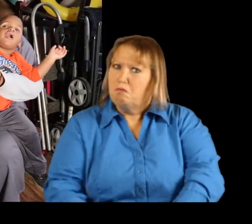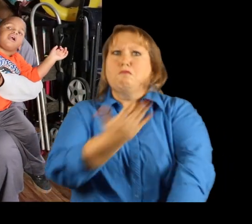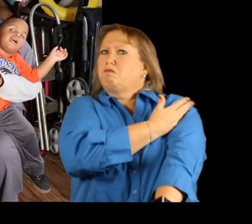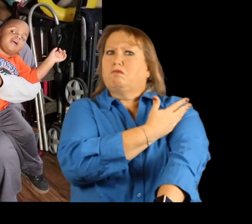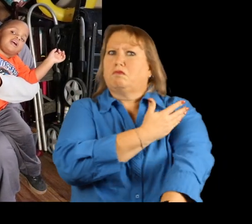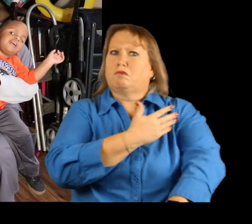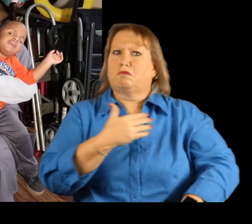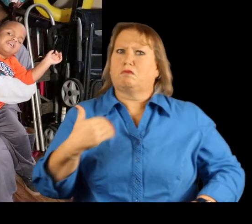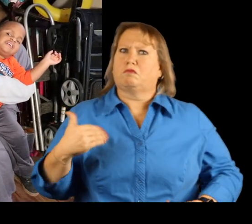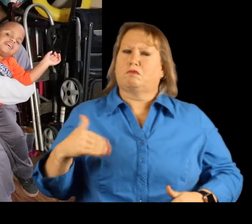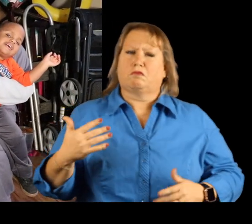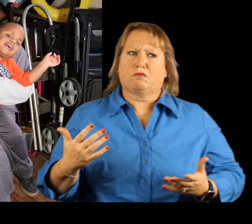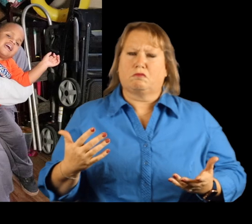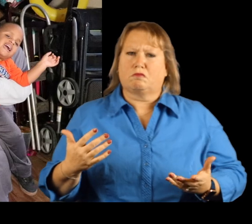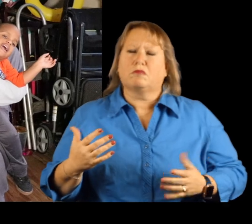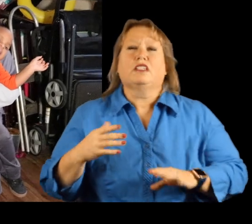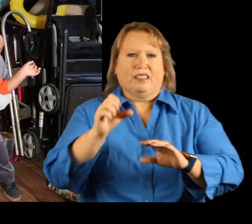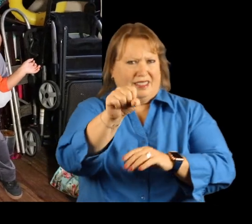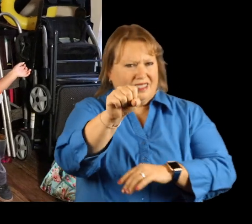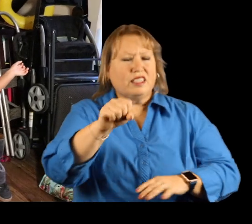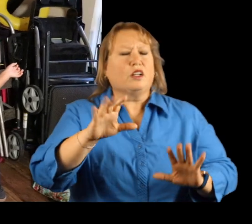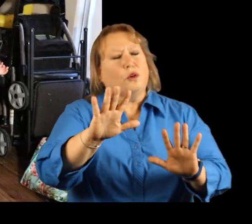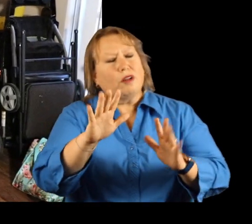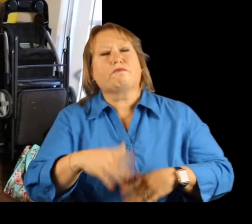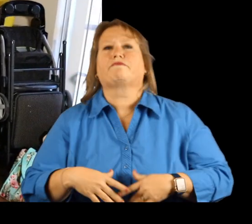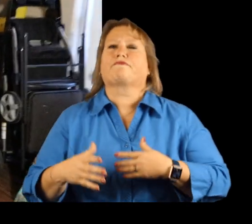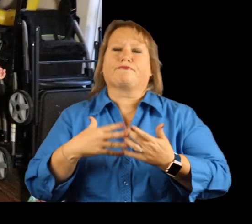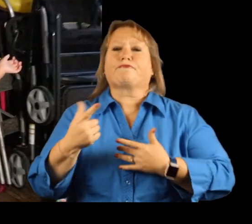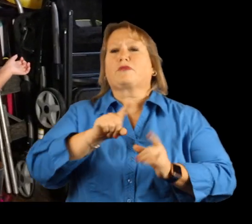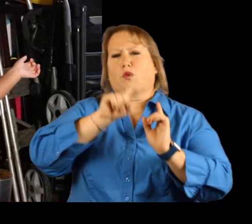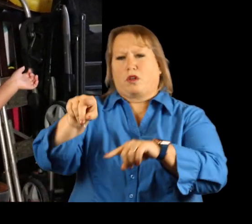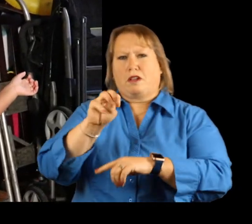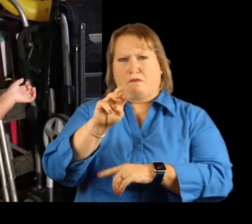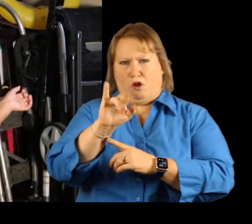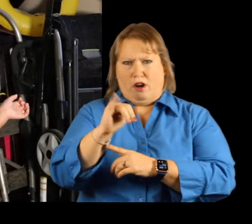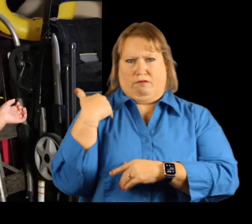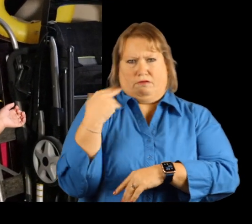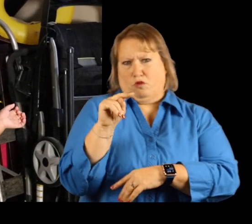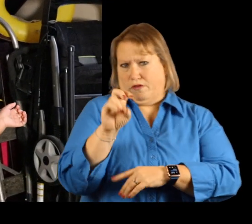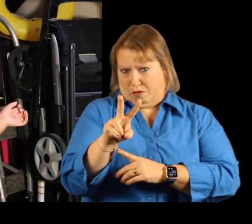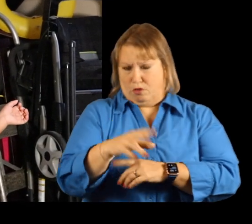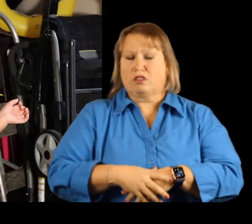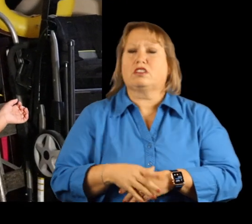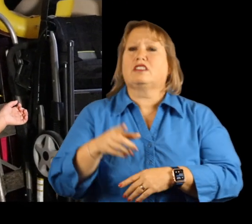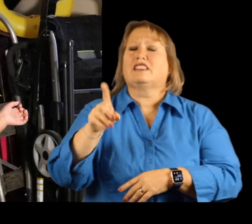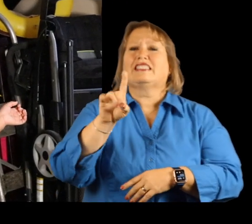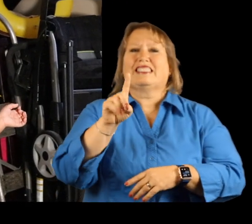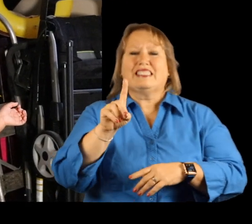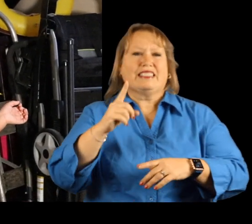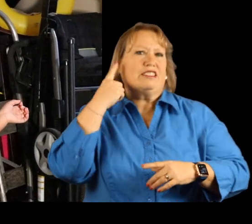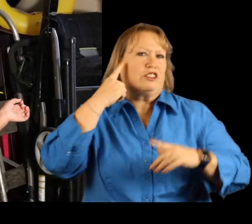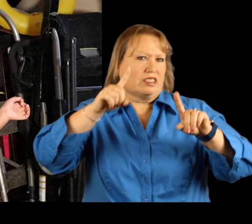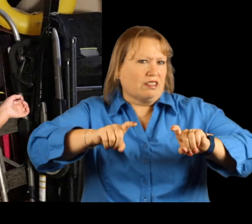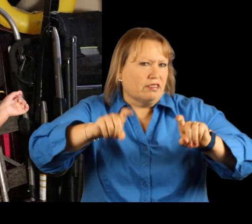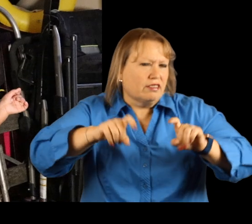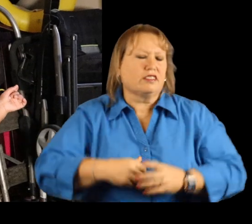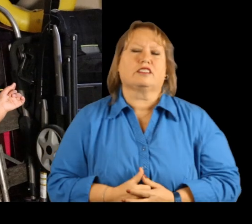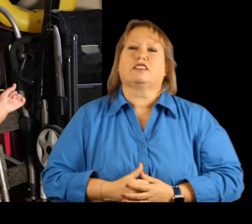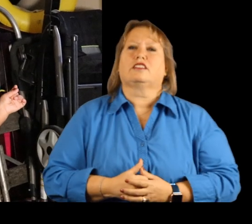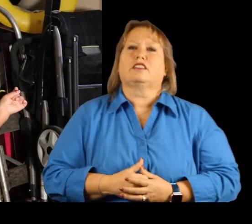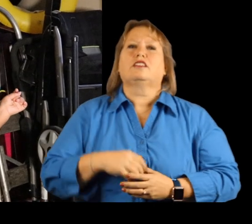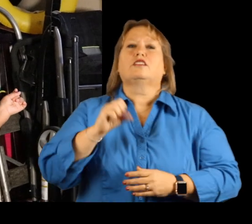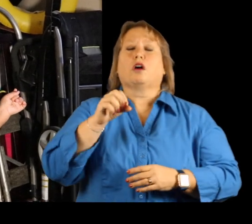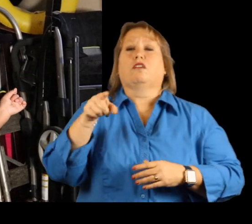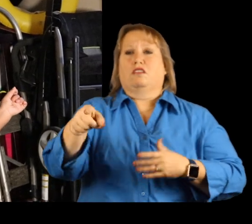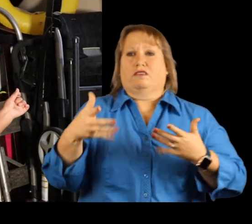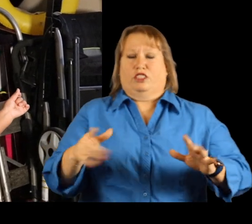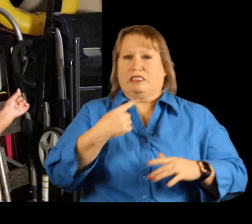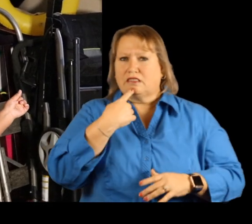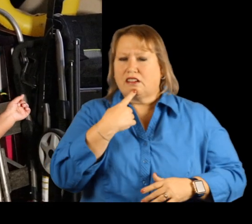Okay. He went and got an MRI in November and they did a hearing test. So, they said that the left ear